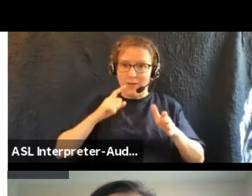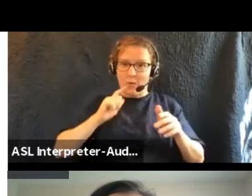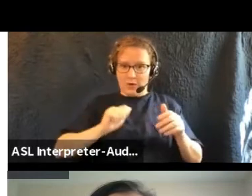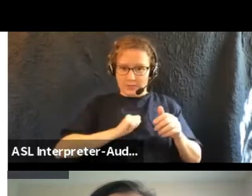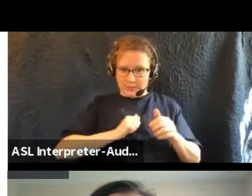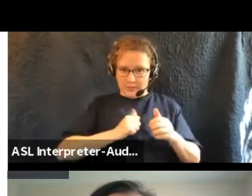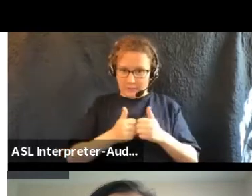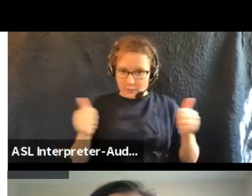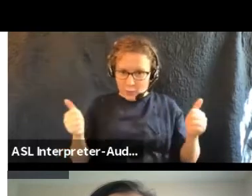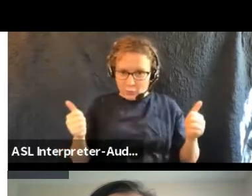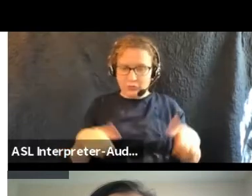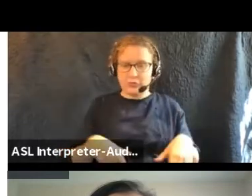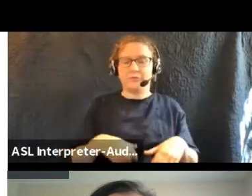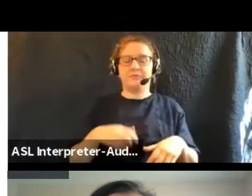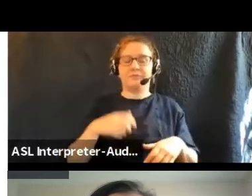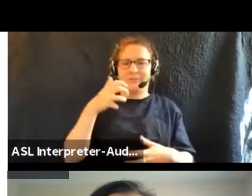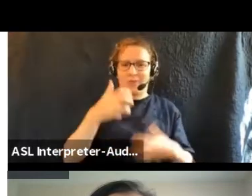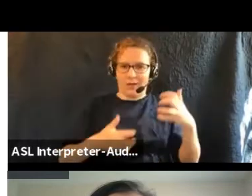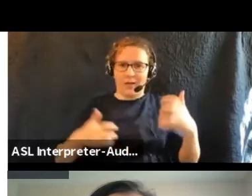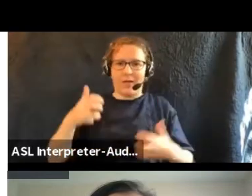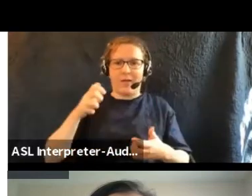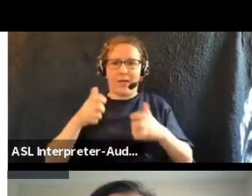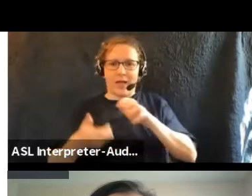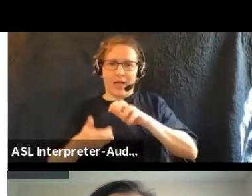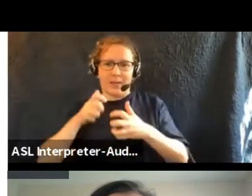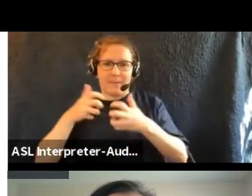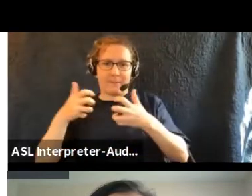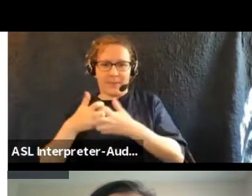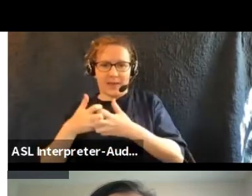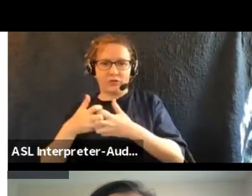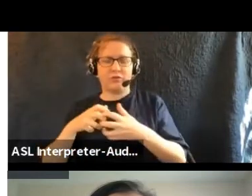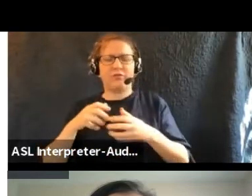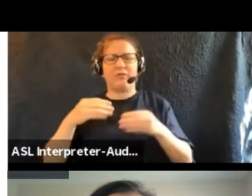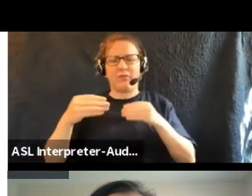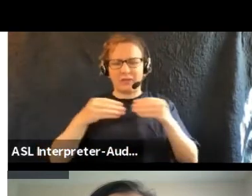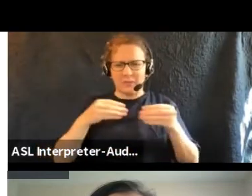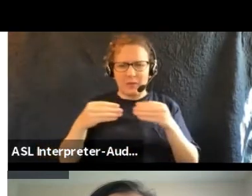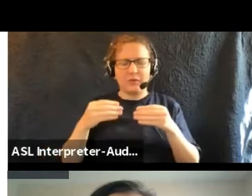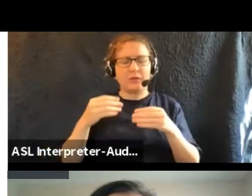adaptation, and flexibility in where people do work and how they do work.